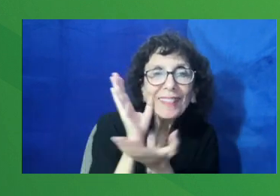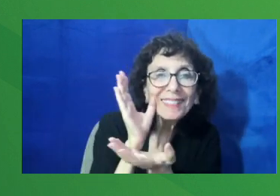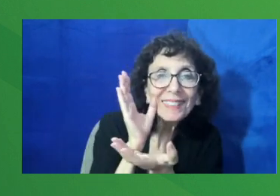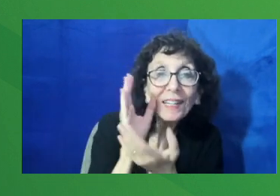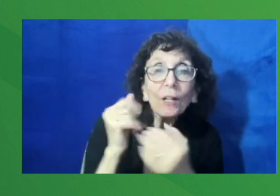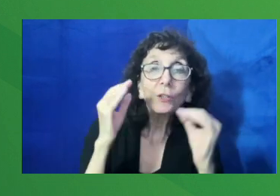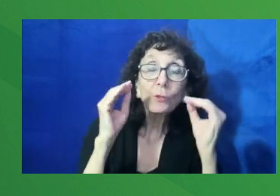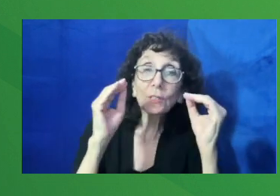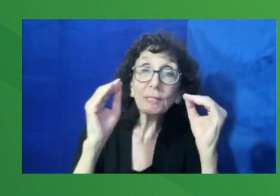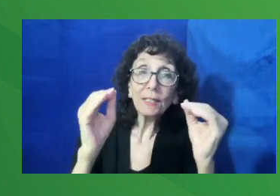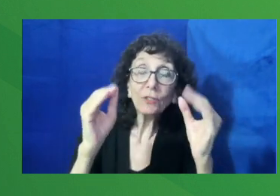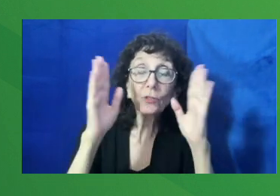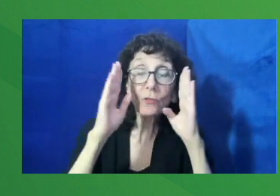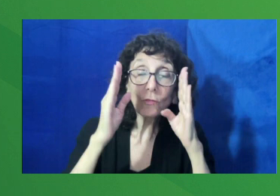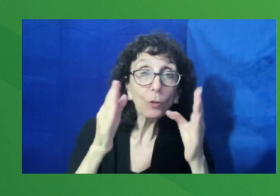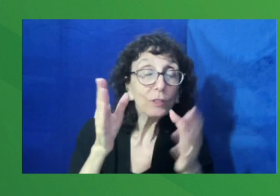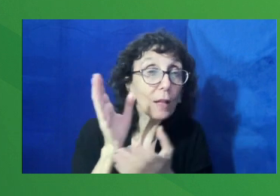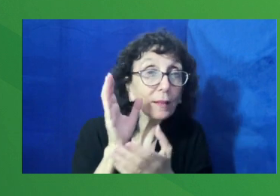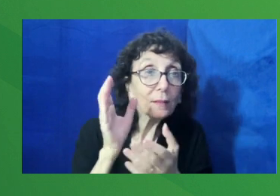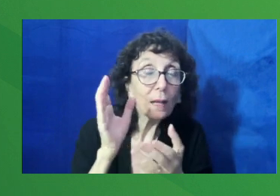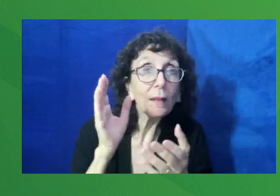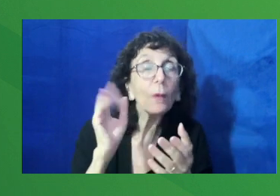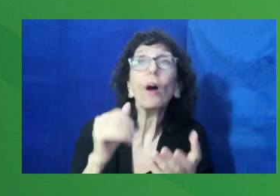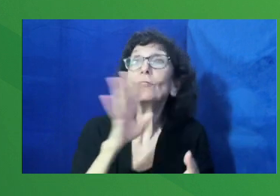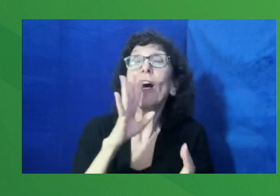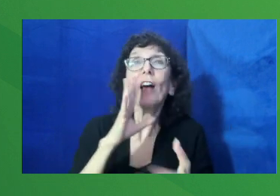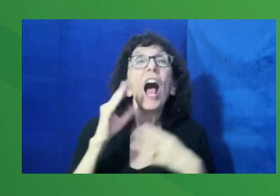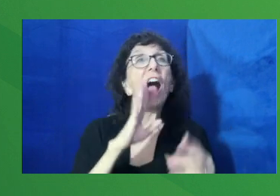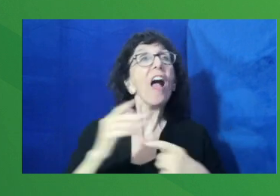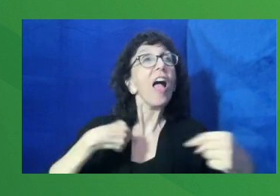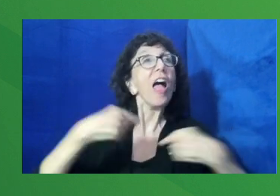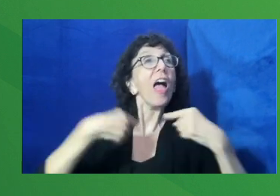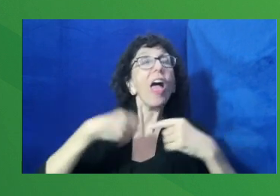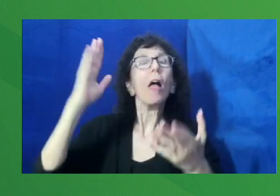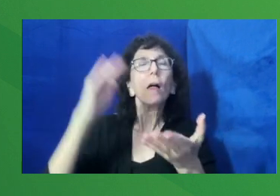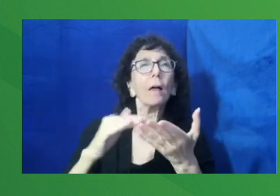that's what they do. They talk less, they listen more, which is important. Next point,